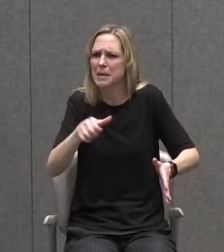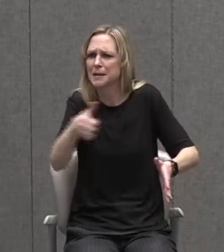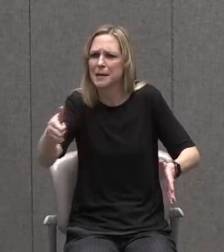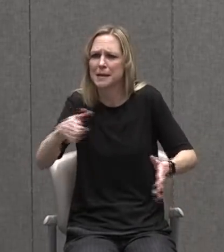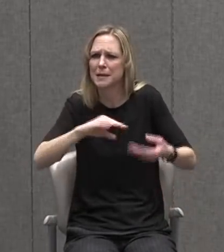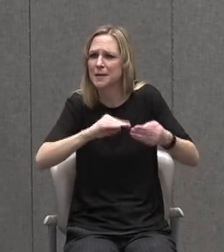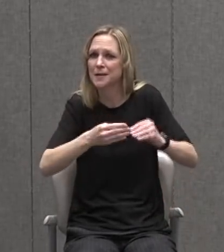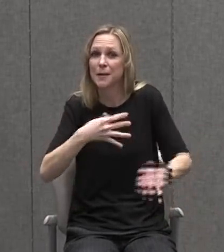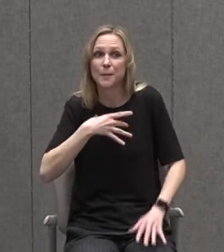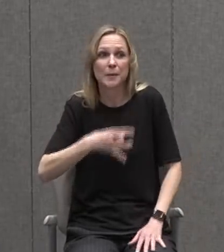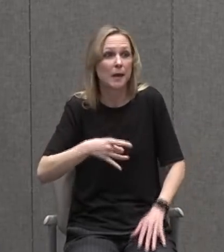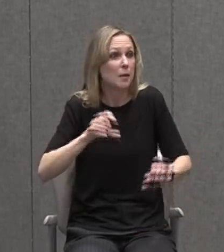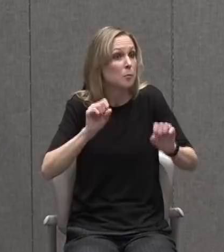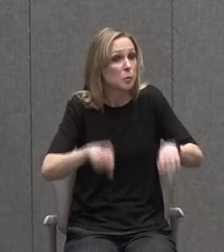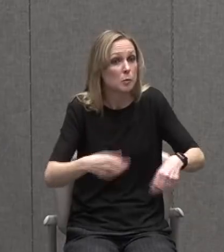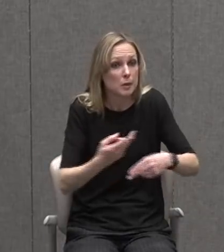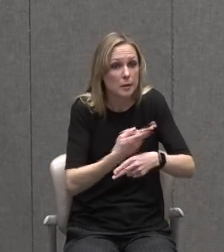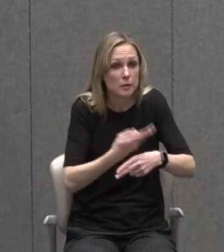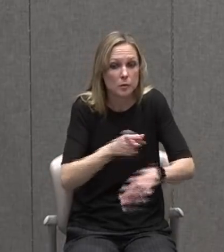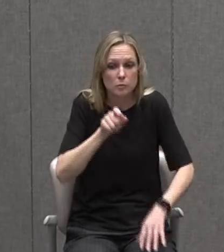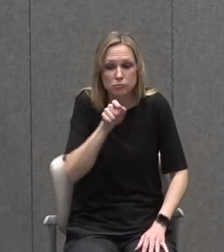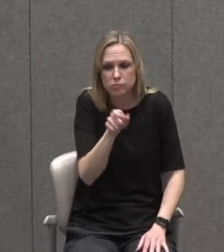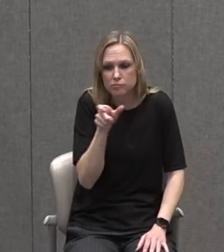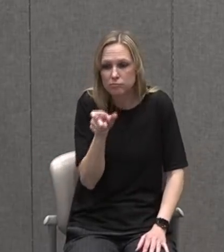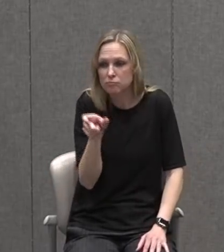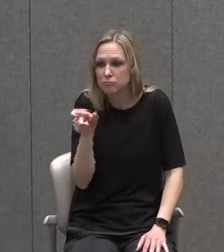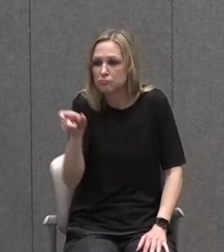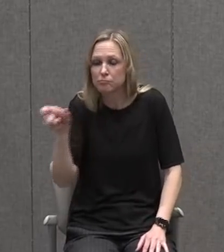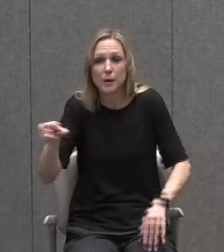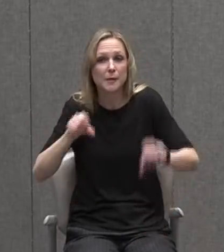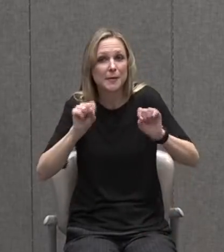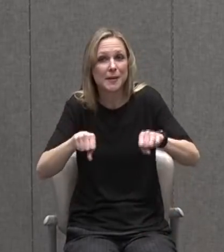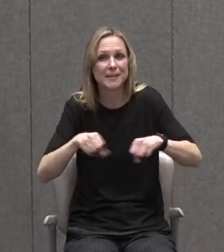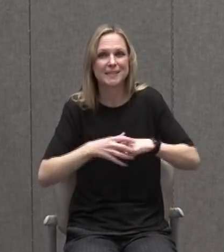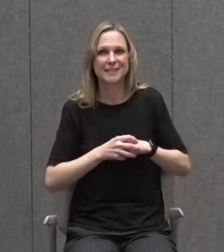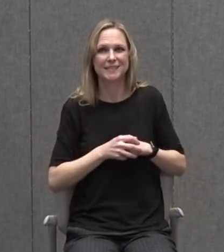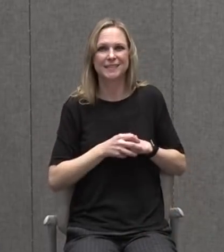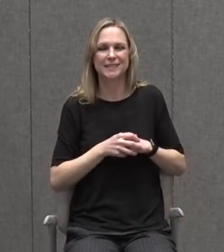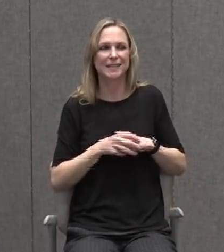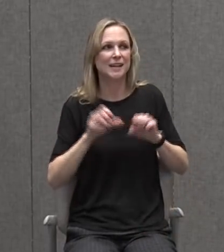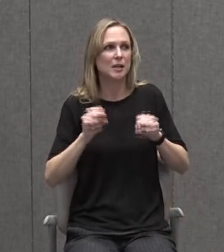You can use decimals in that number, you could use a mixed number